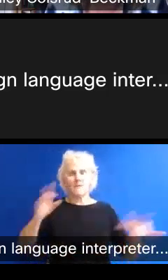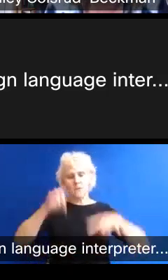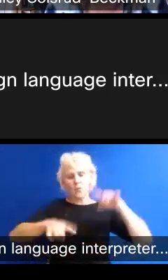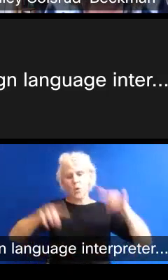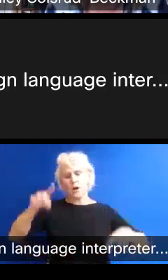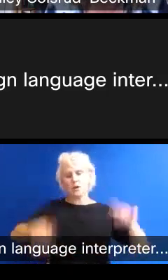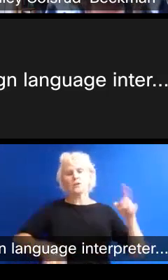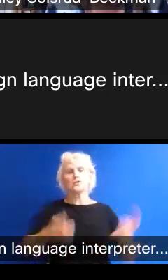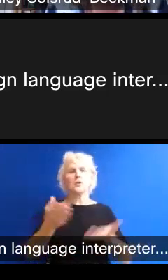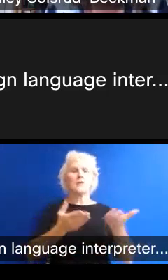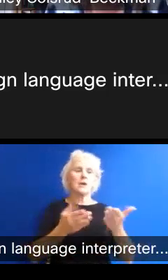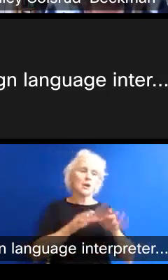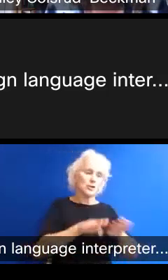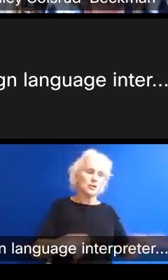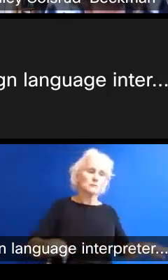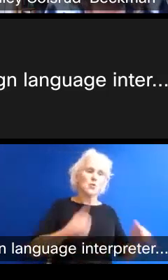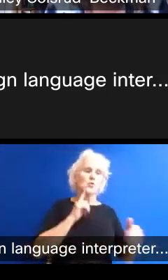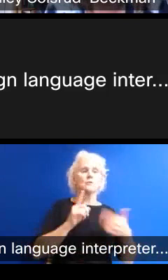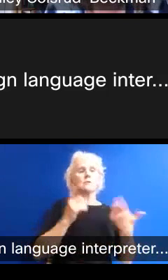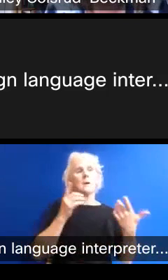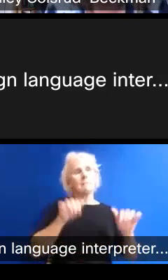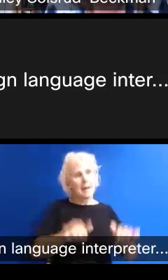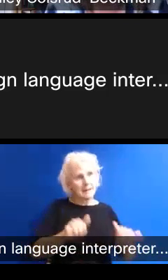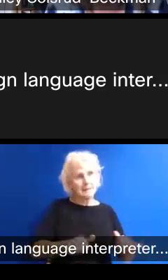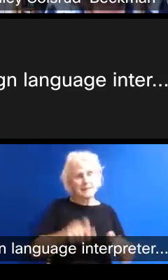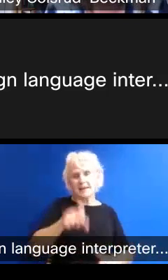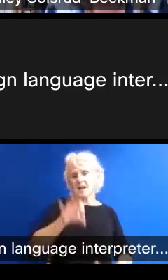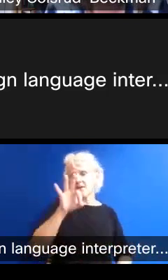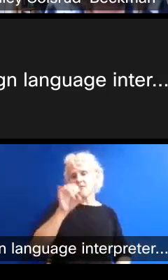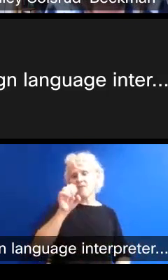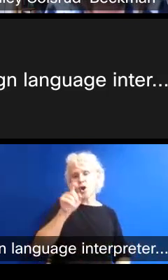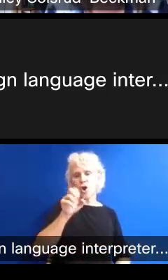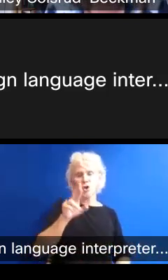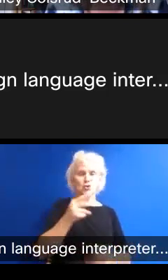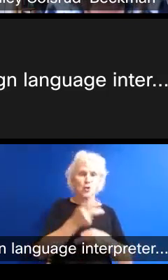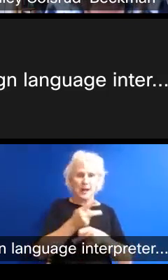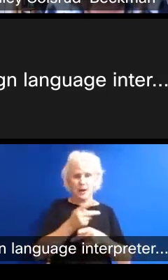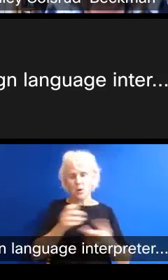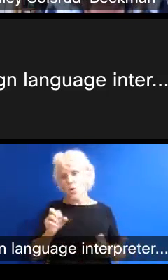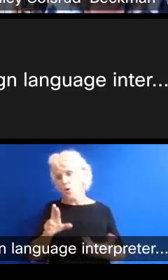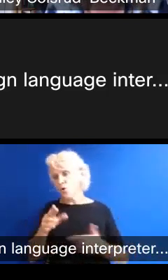who are at risk of foster care, children who have been or in the process of being adopted,